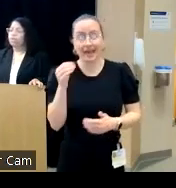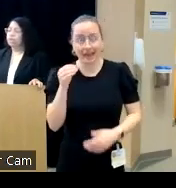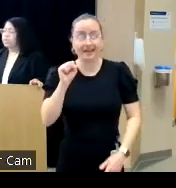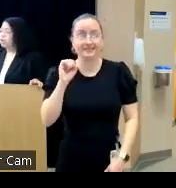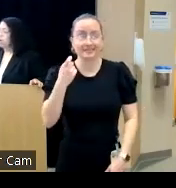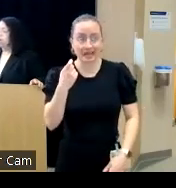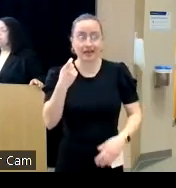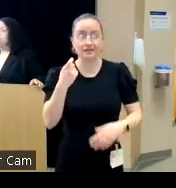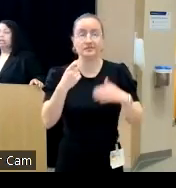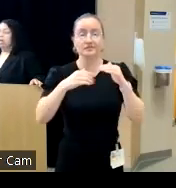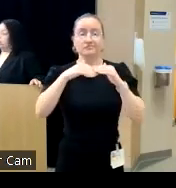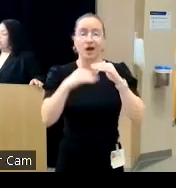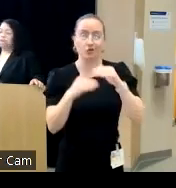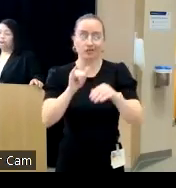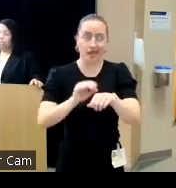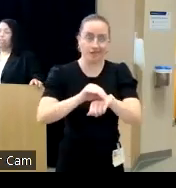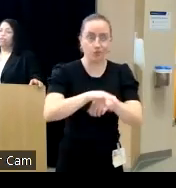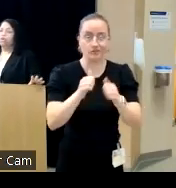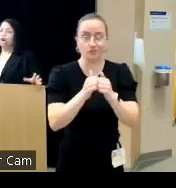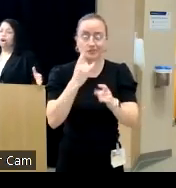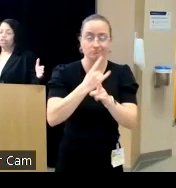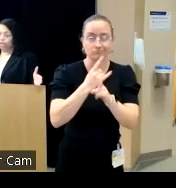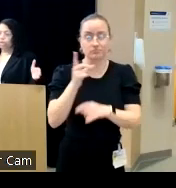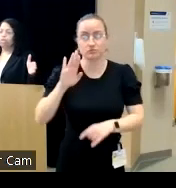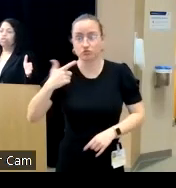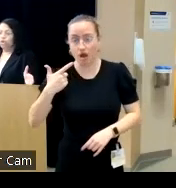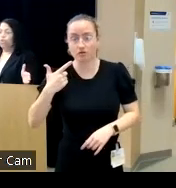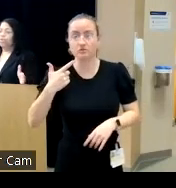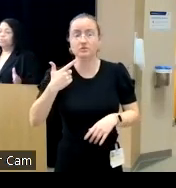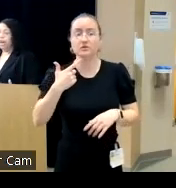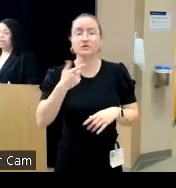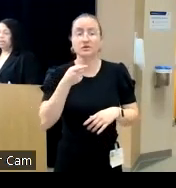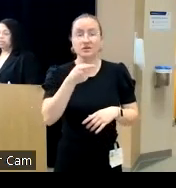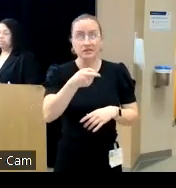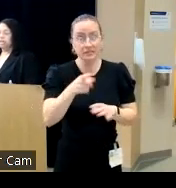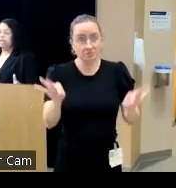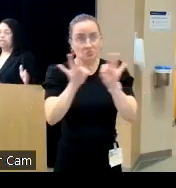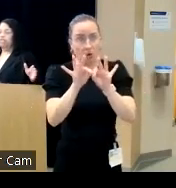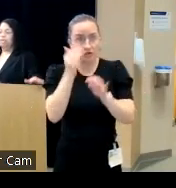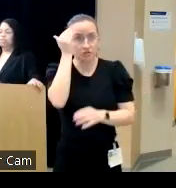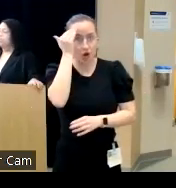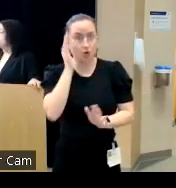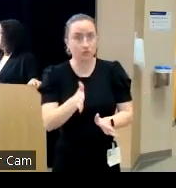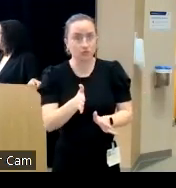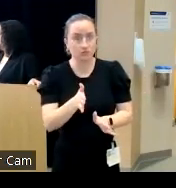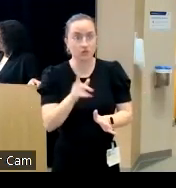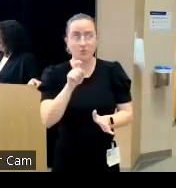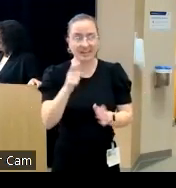sad drugs and alcohol is also a noted noteworthy finding that needs to be considered in thinking